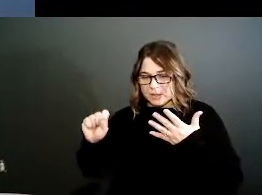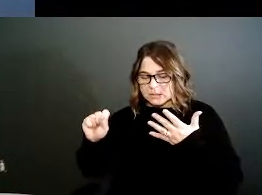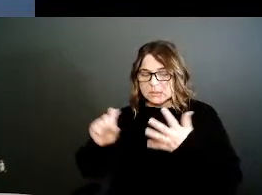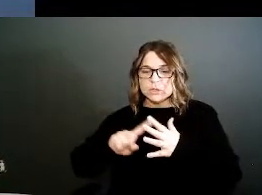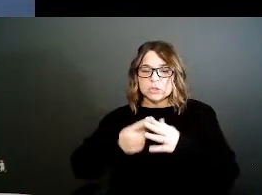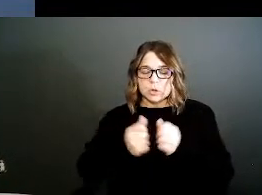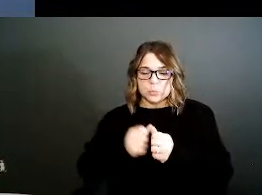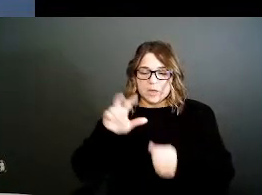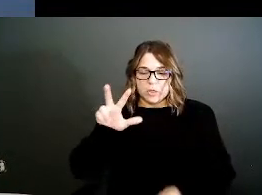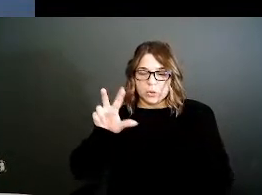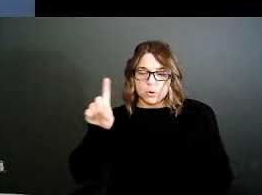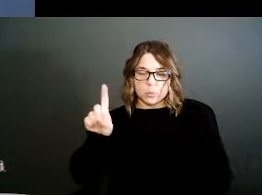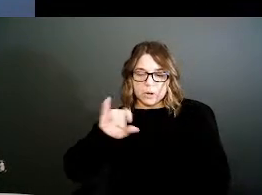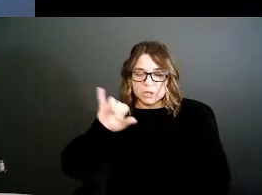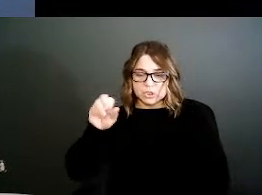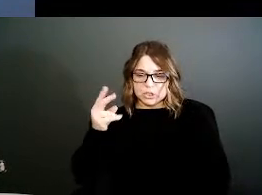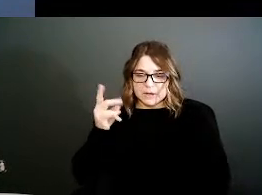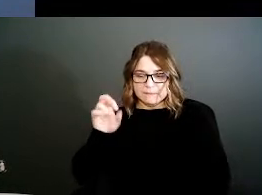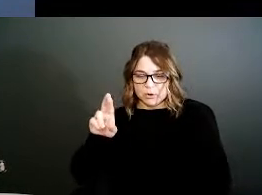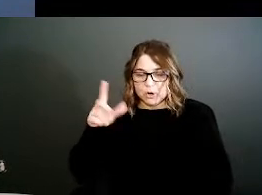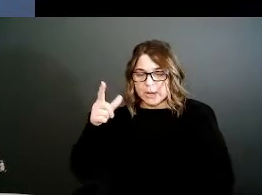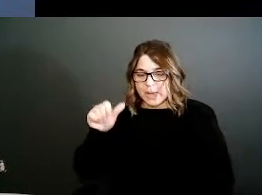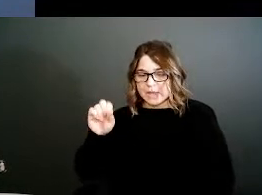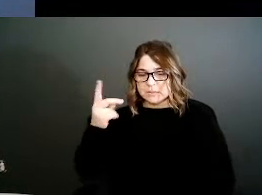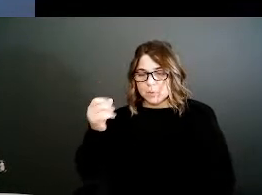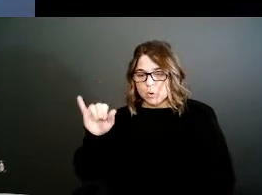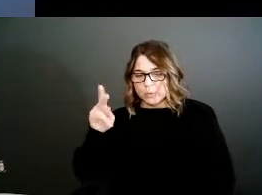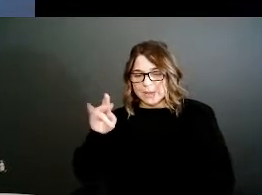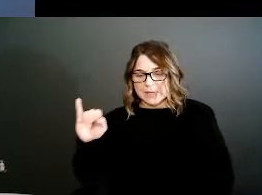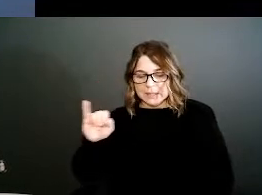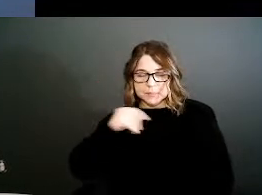STARTING WITH SPEAKER 31, JENNIFER GASPORINI. ≫ A RENTER IN WARD 13.